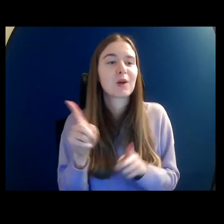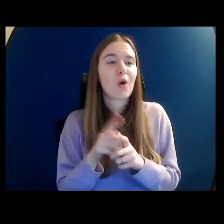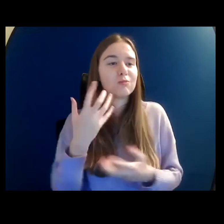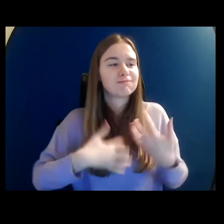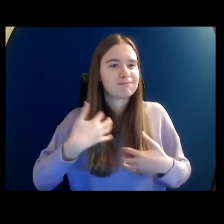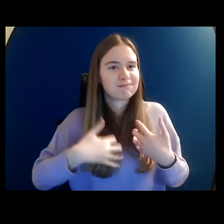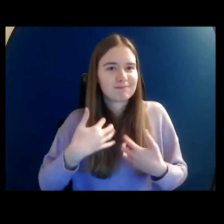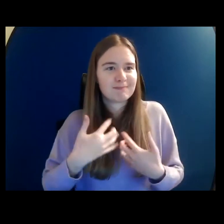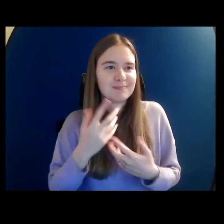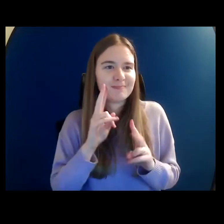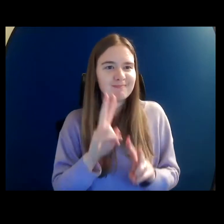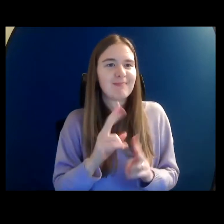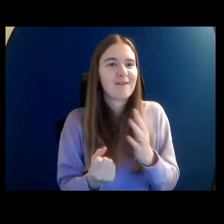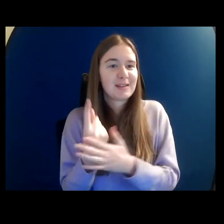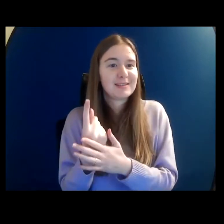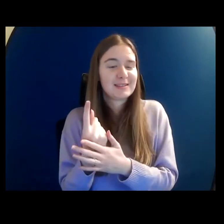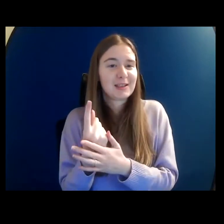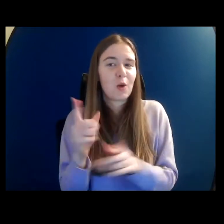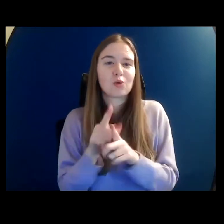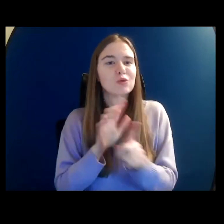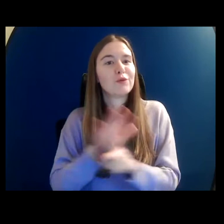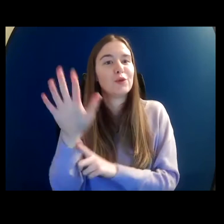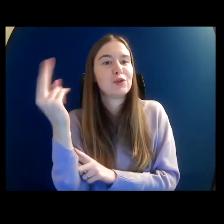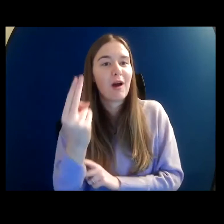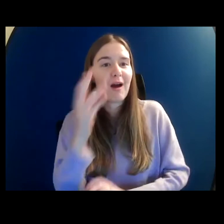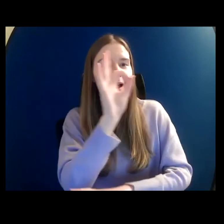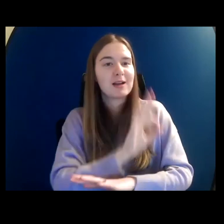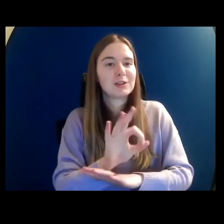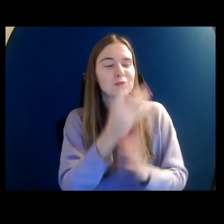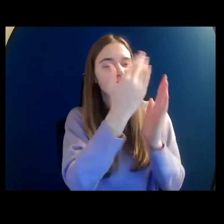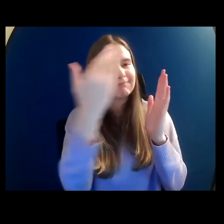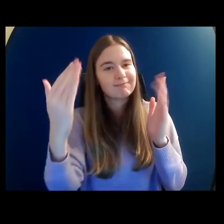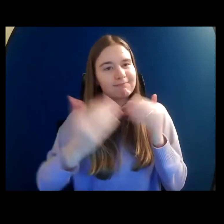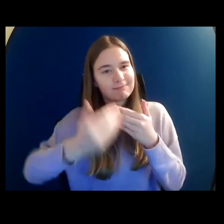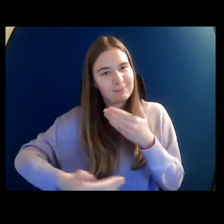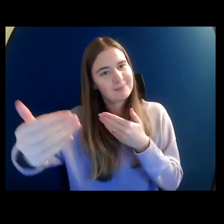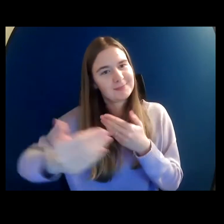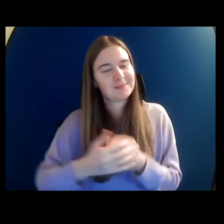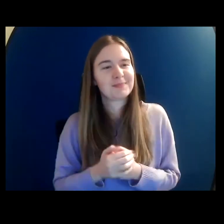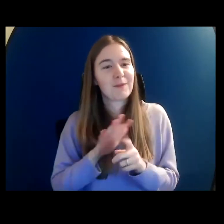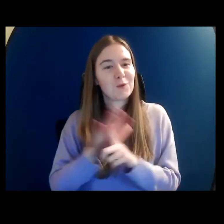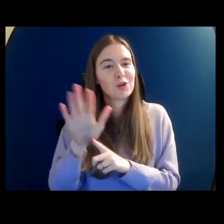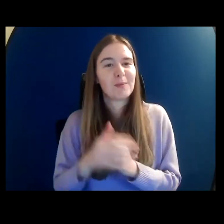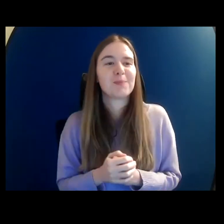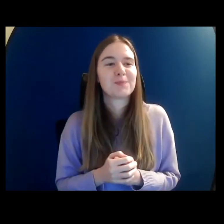looking forward to that and to future art and architectural exhibitions in the years that follow. So on behalf of all of the partners,